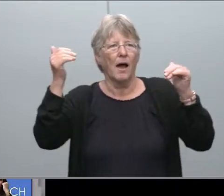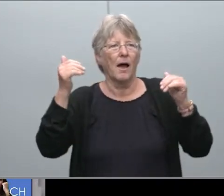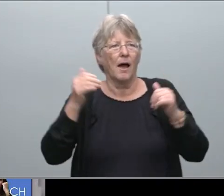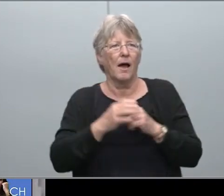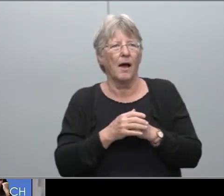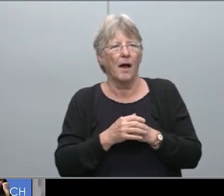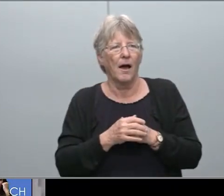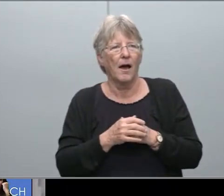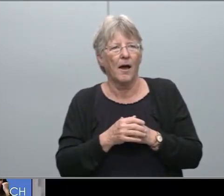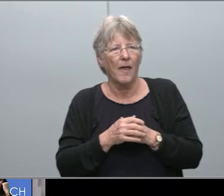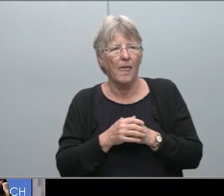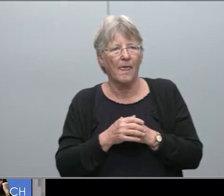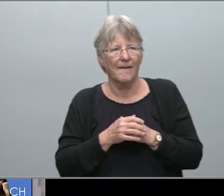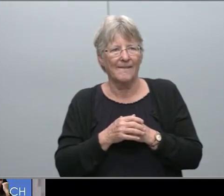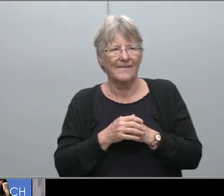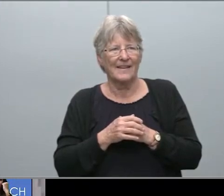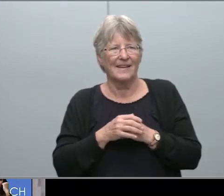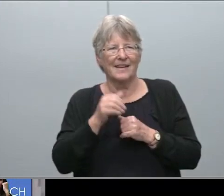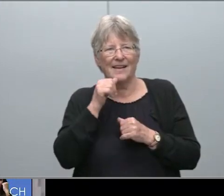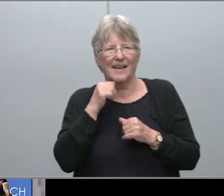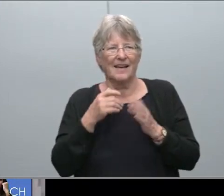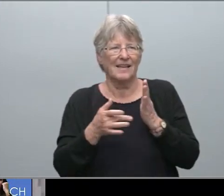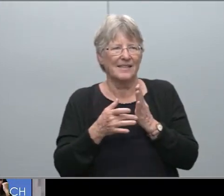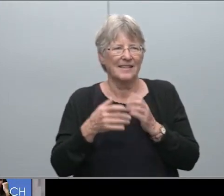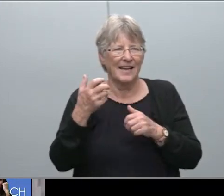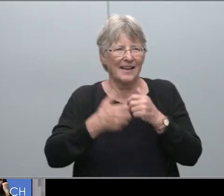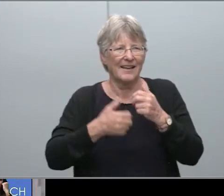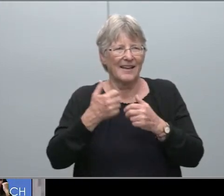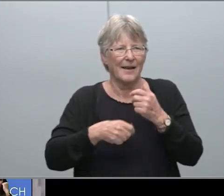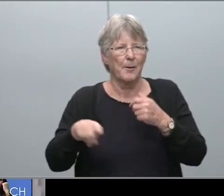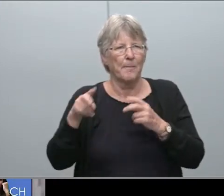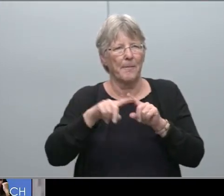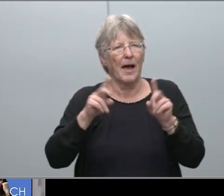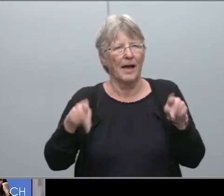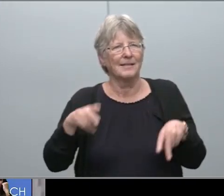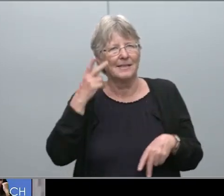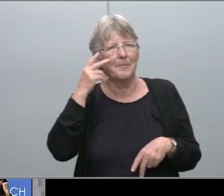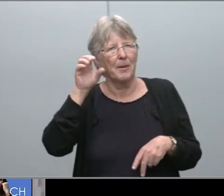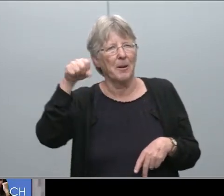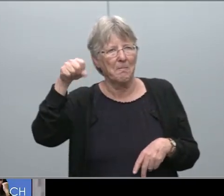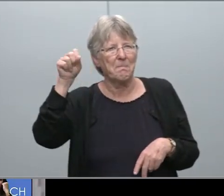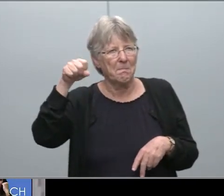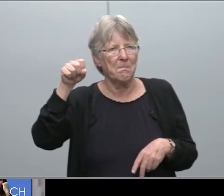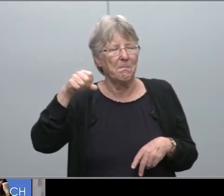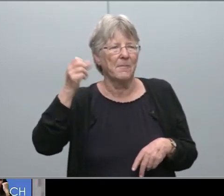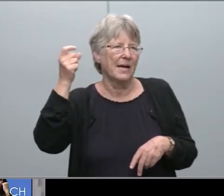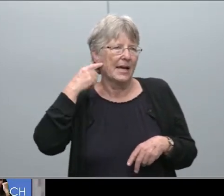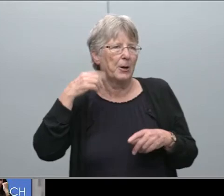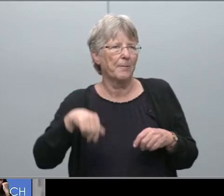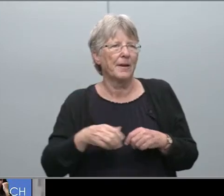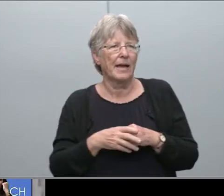But that's it for me. So I'm gonna hand it over to Jen, who is going to end our meeting, Jen Yates.